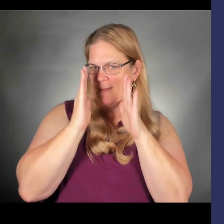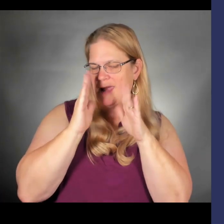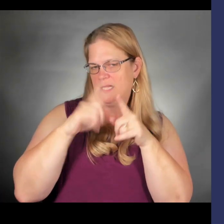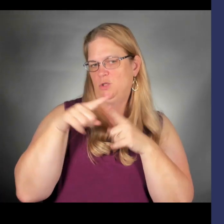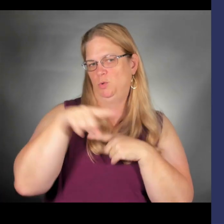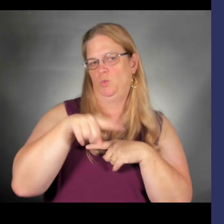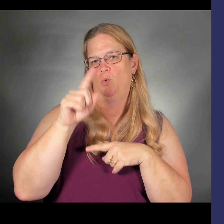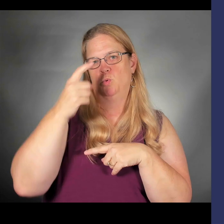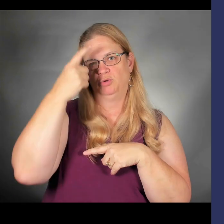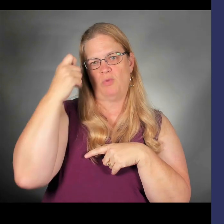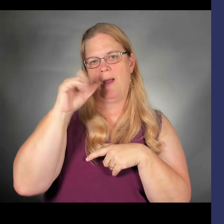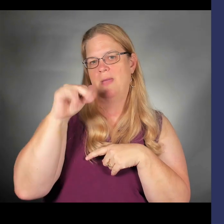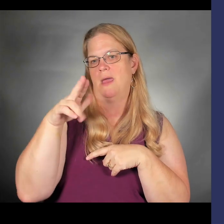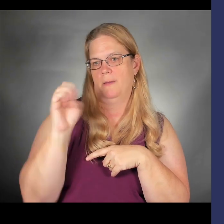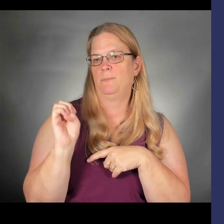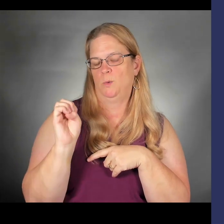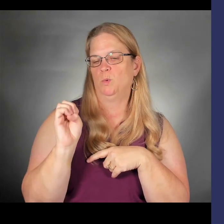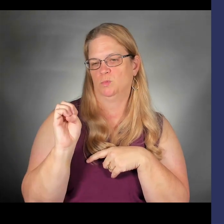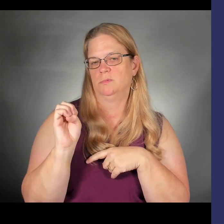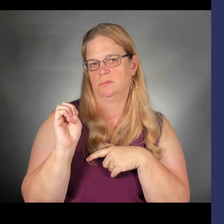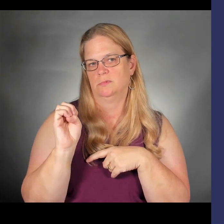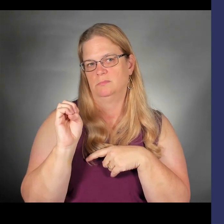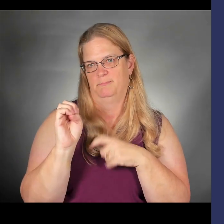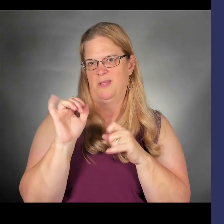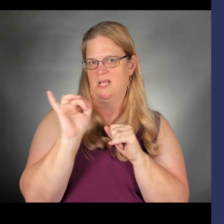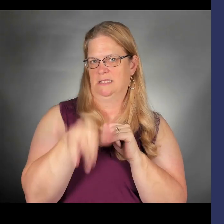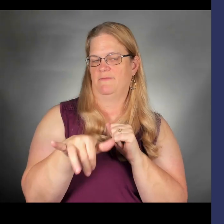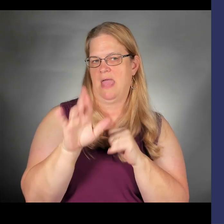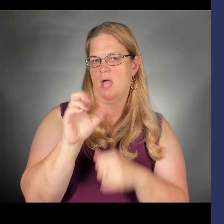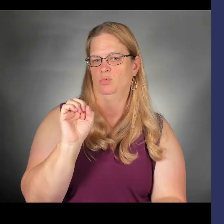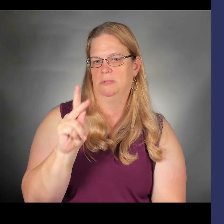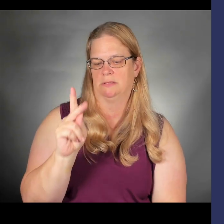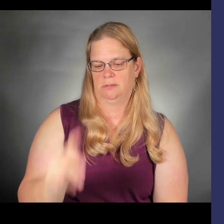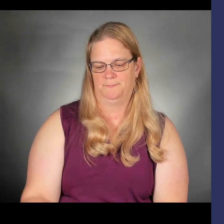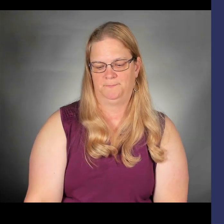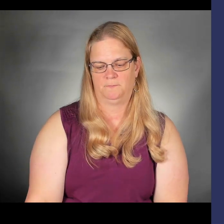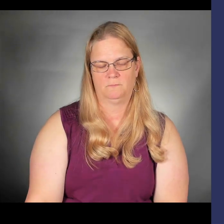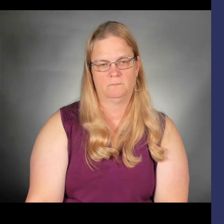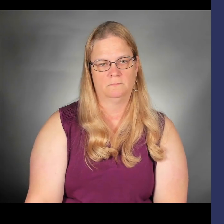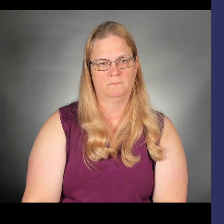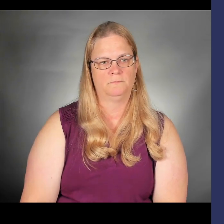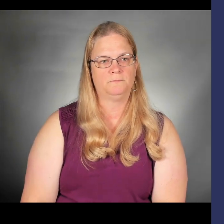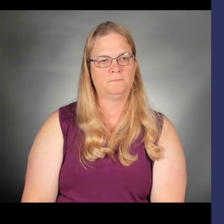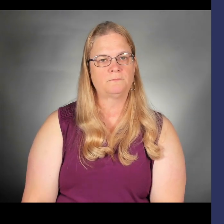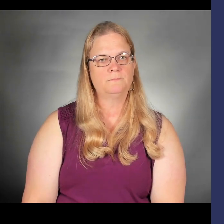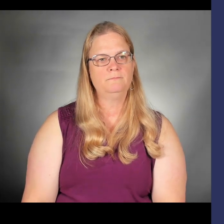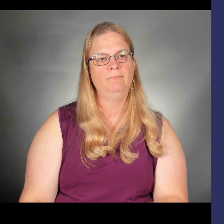Which is why it's so important to pay attention to history of trauma and abuse in our students because that is a high risk.